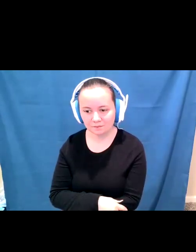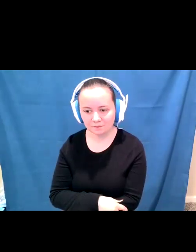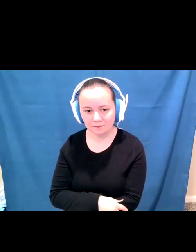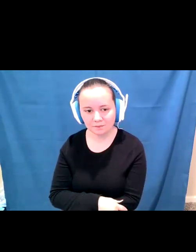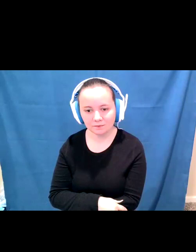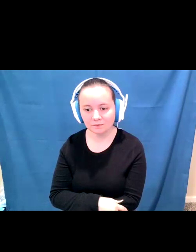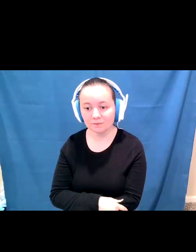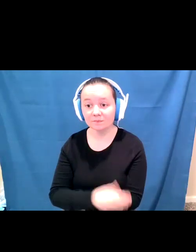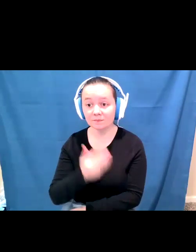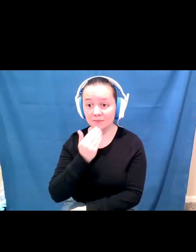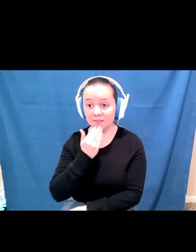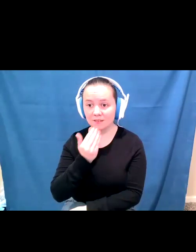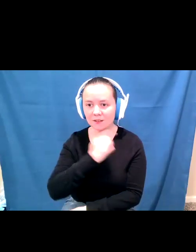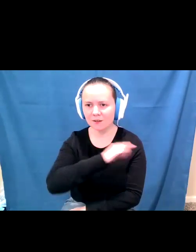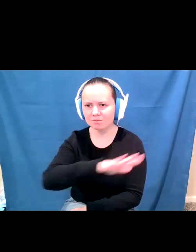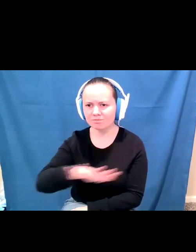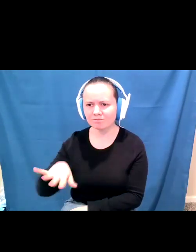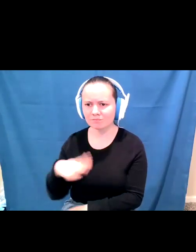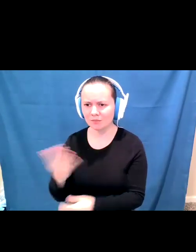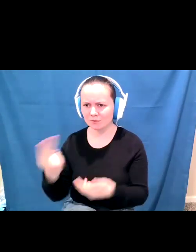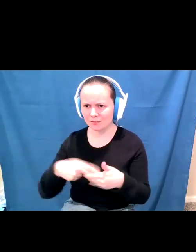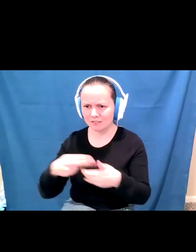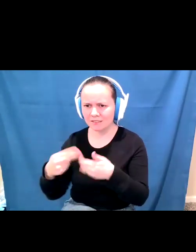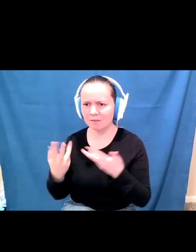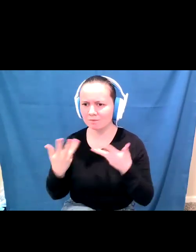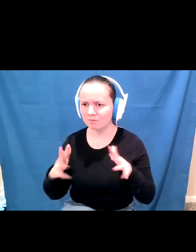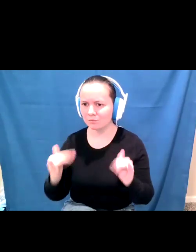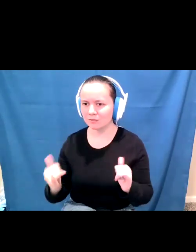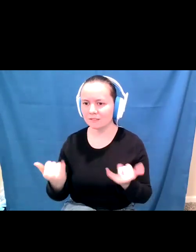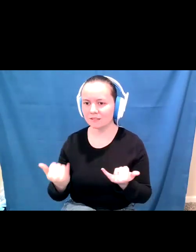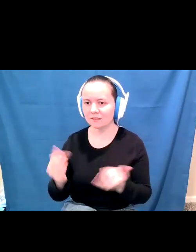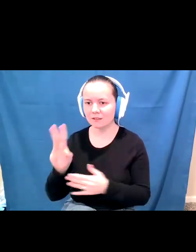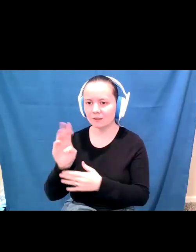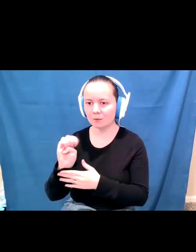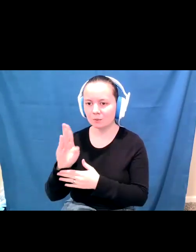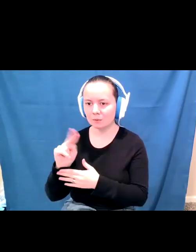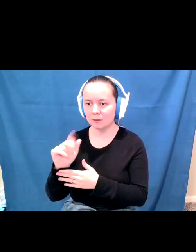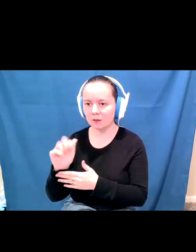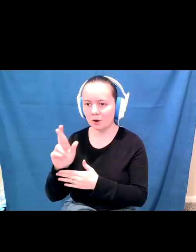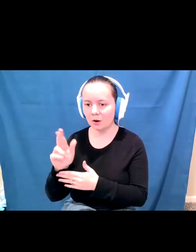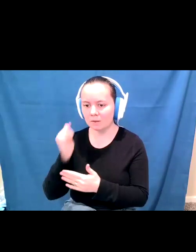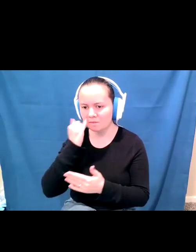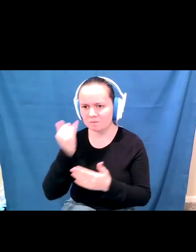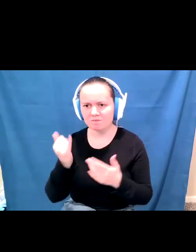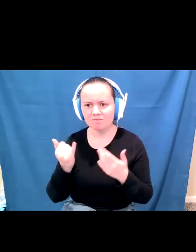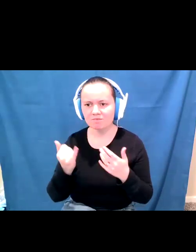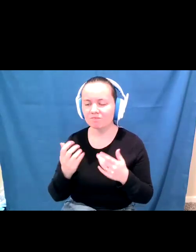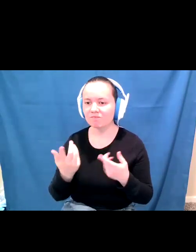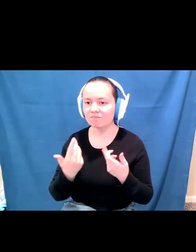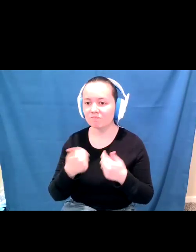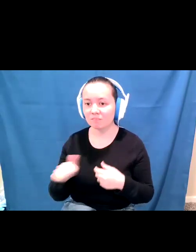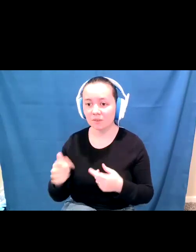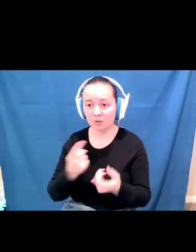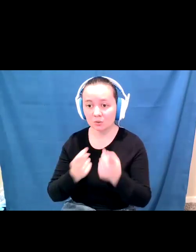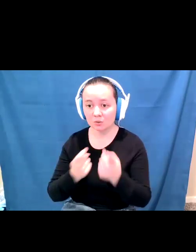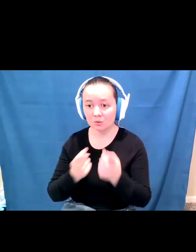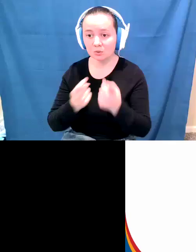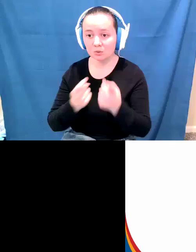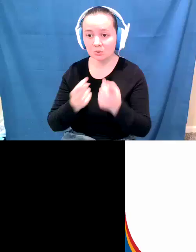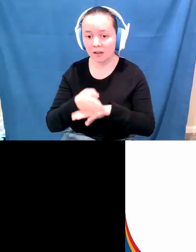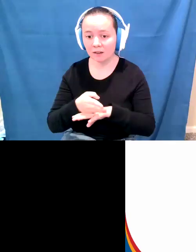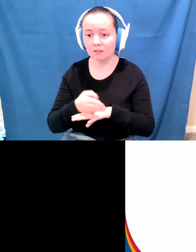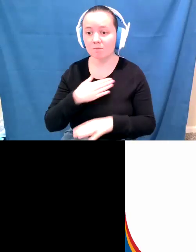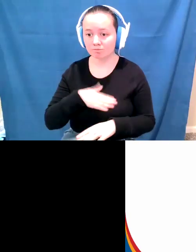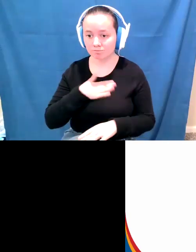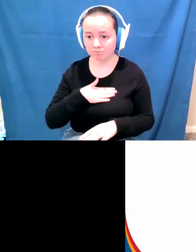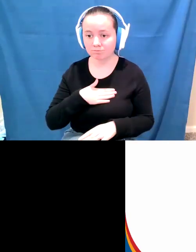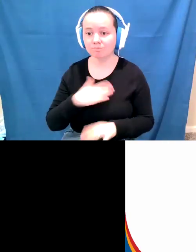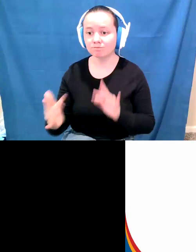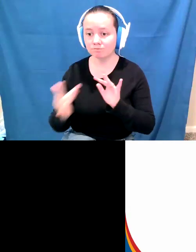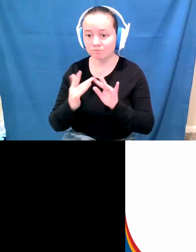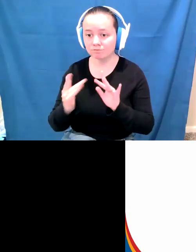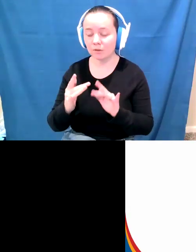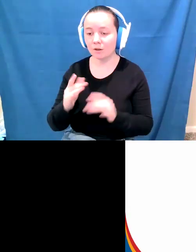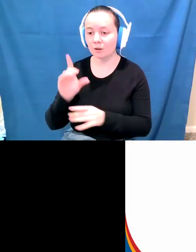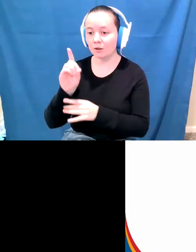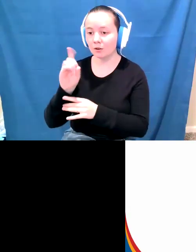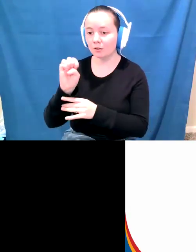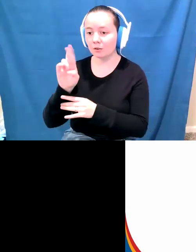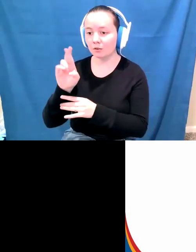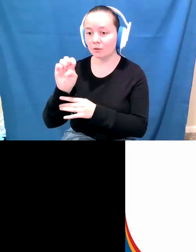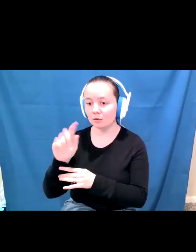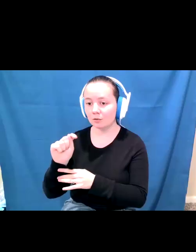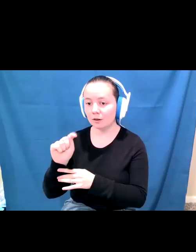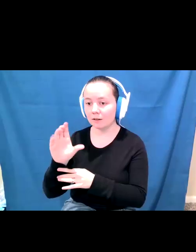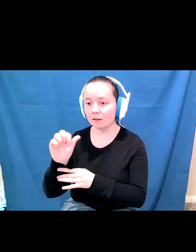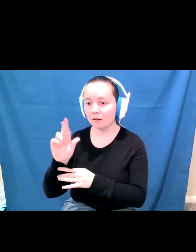Laura Thorn, NCOA: Thank you, everyone for attending. This concludes today's webinar. If you have any questions after the end of the webinar, please feel free to reach out at directcareworkforce@ncoa.org. Thank you.